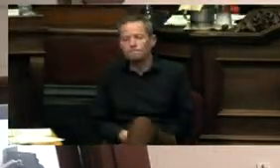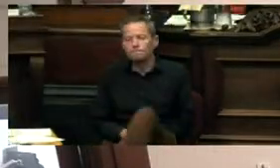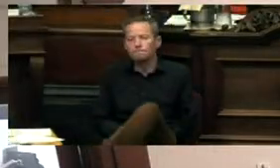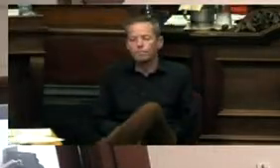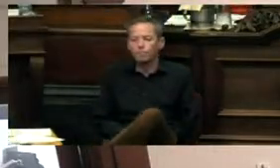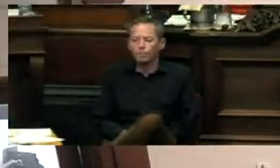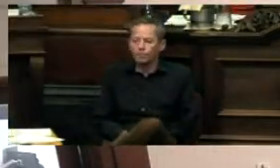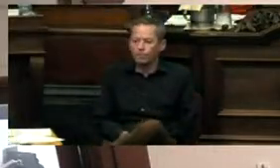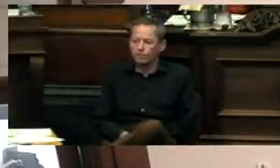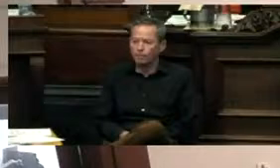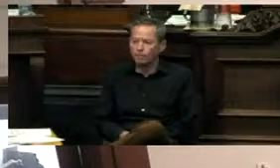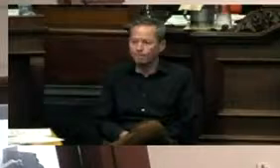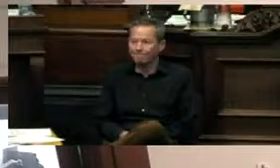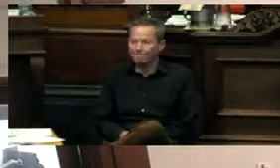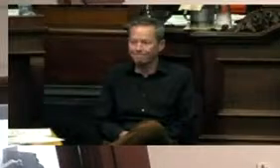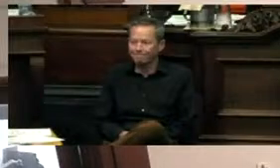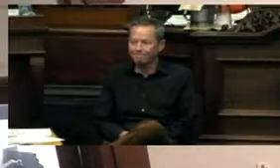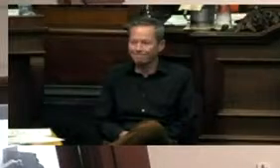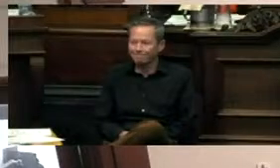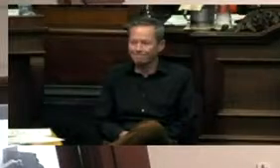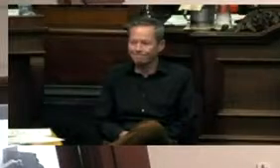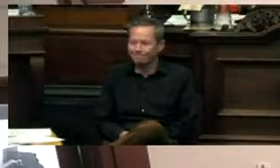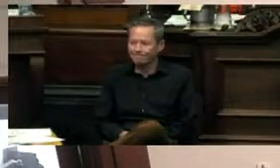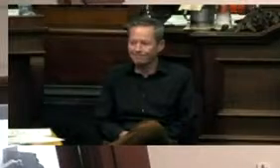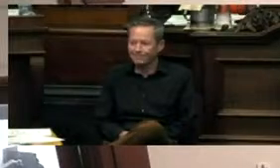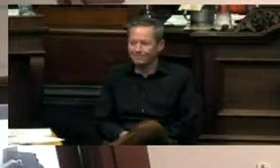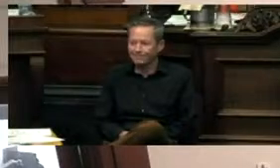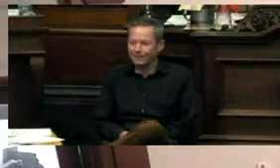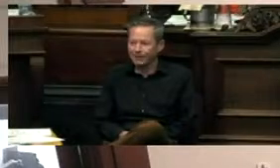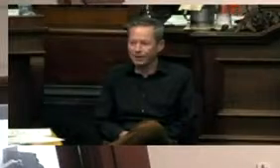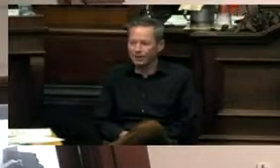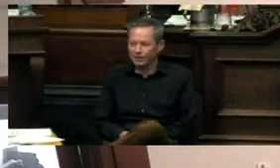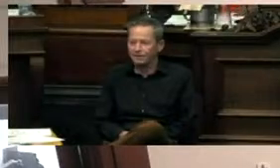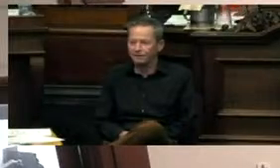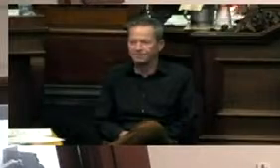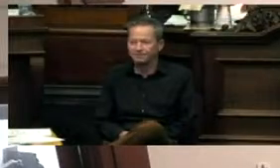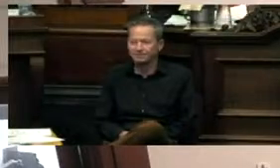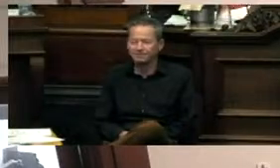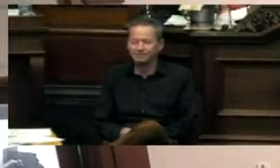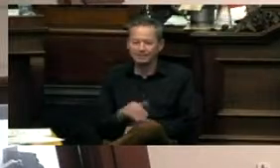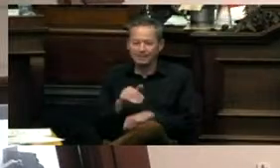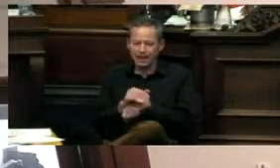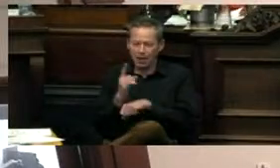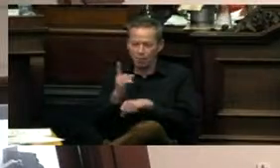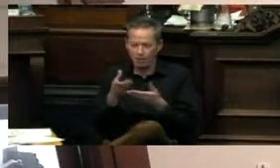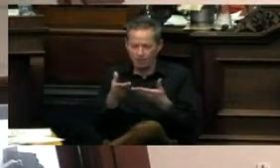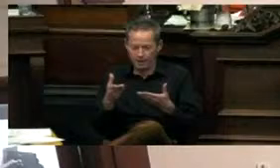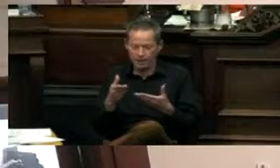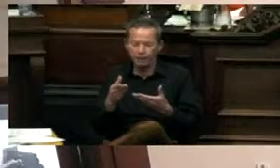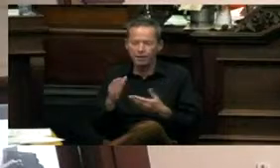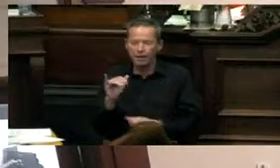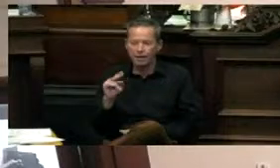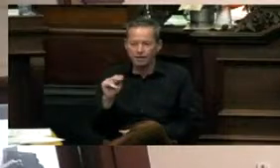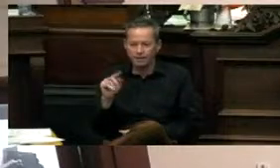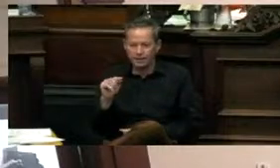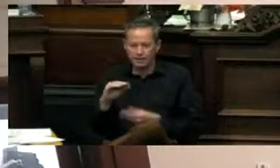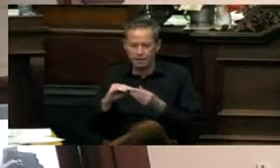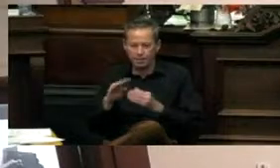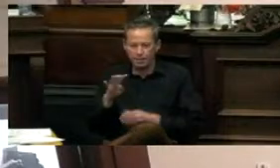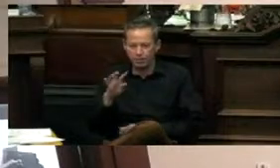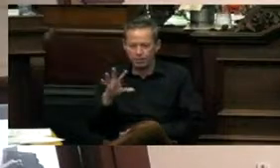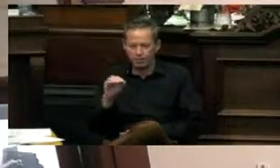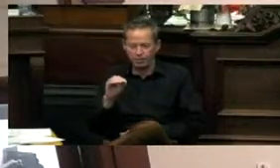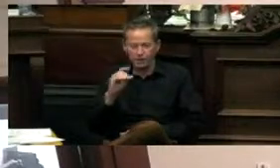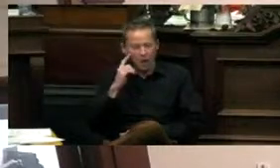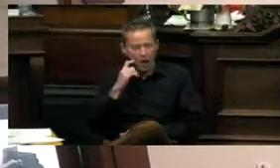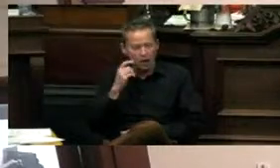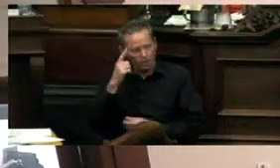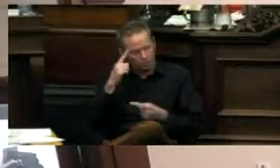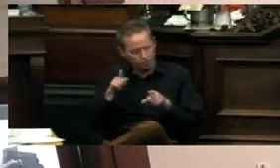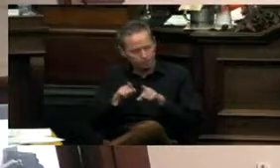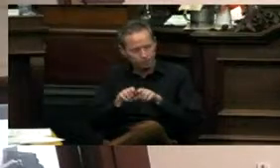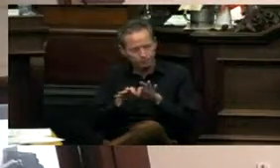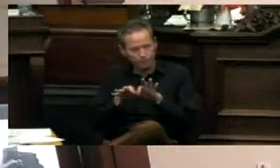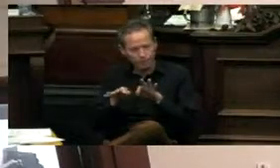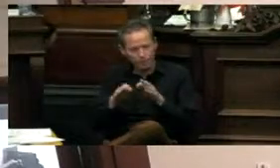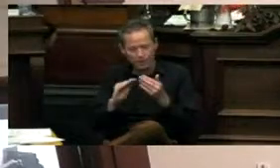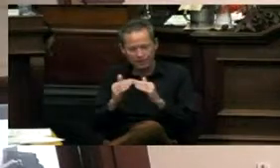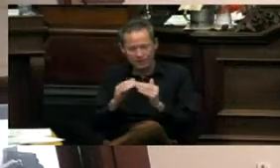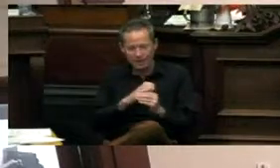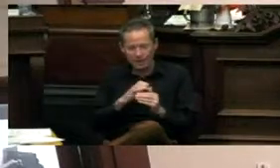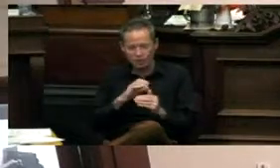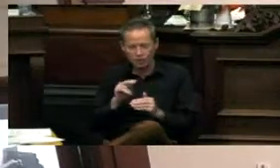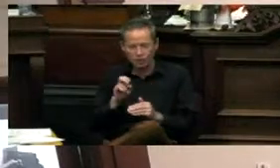justice for all. Okay. Tonight